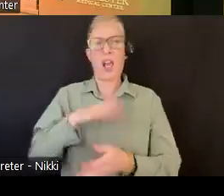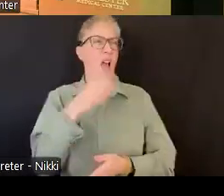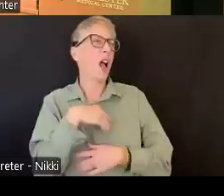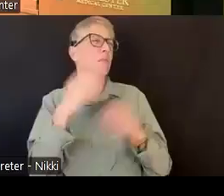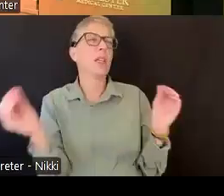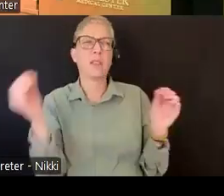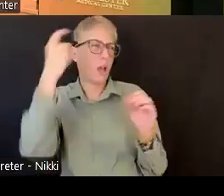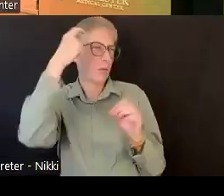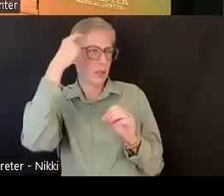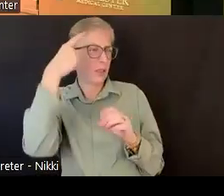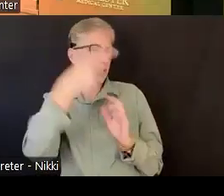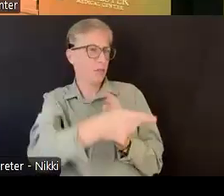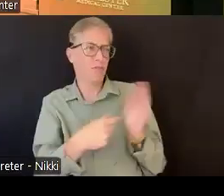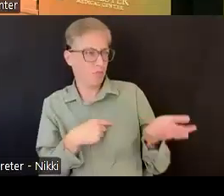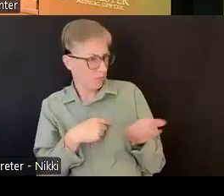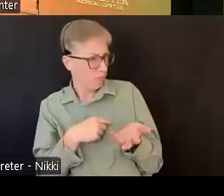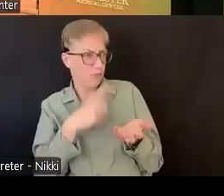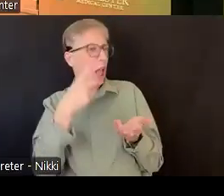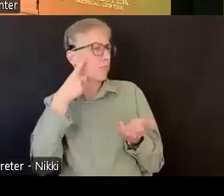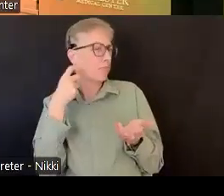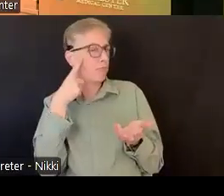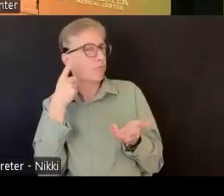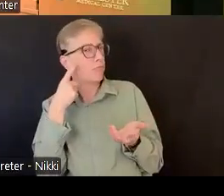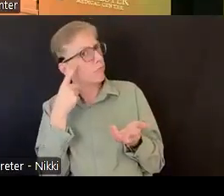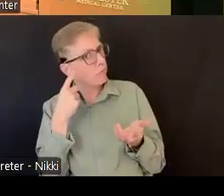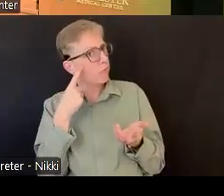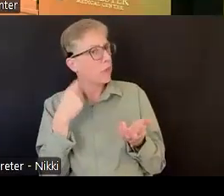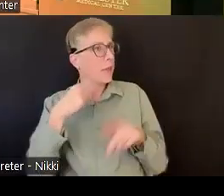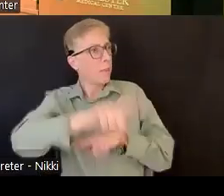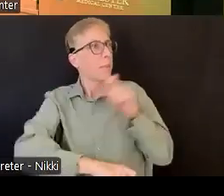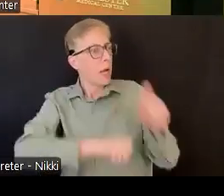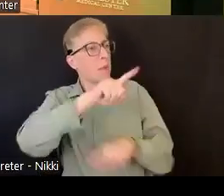not adding up." And after about an hour of sort of grilling me, I'm sweating. And I'm like, they're